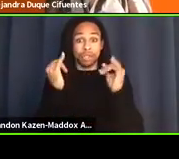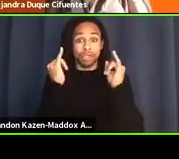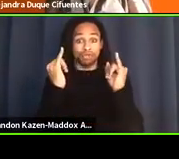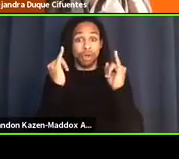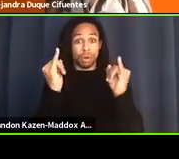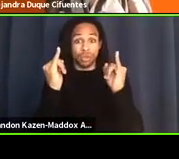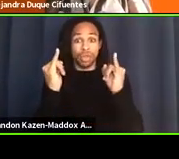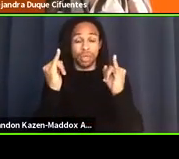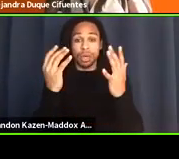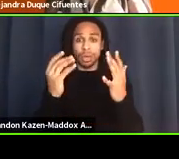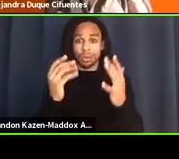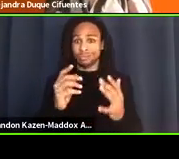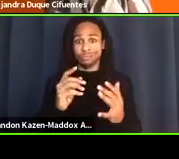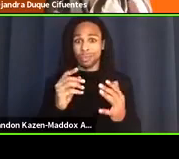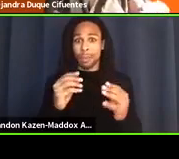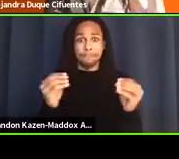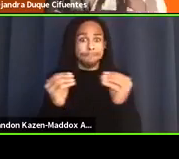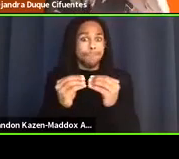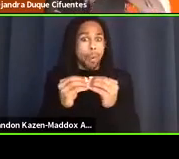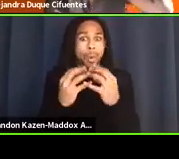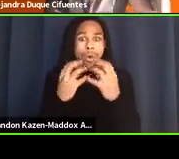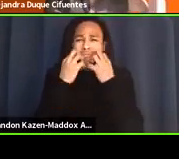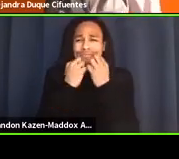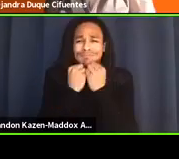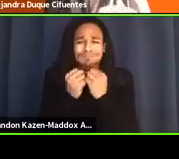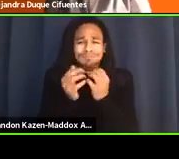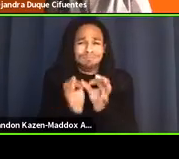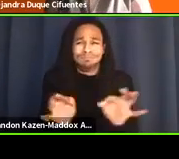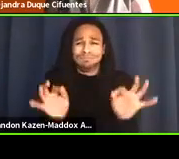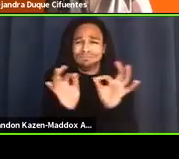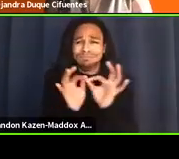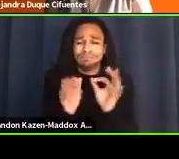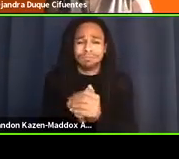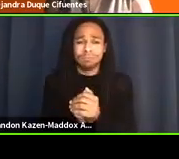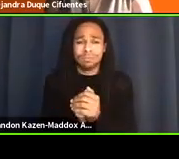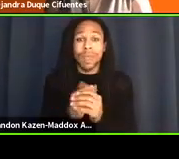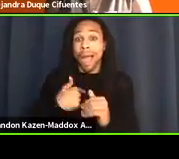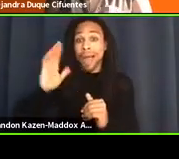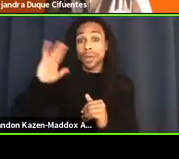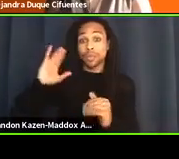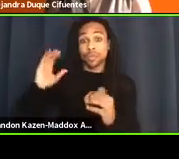doing with our other students. My hope really is that we keep all